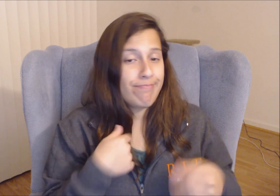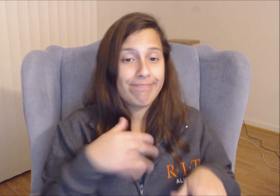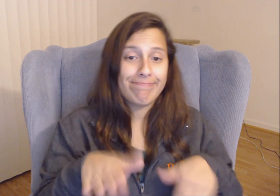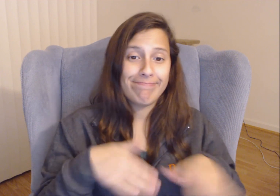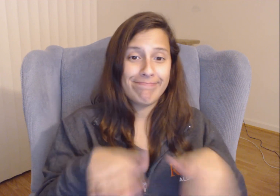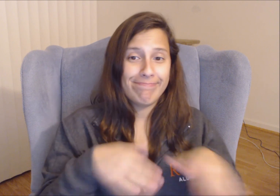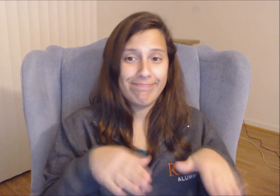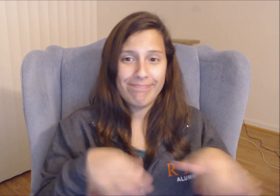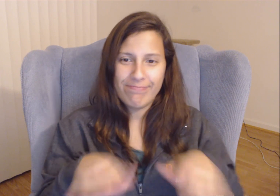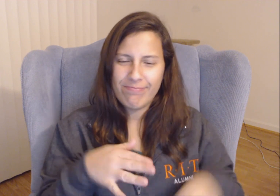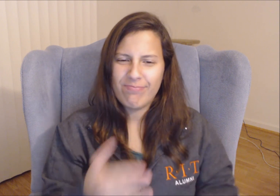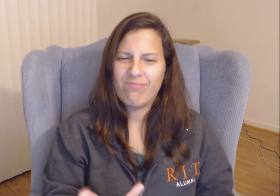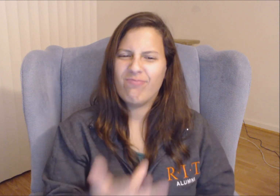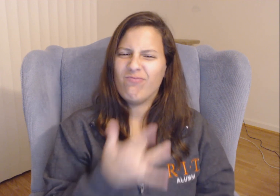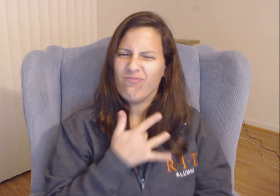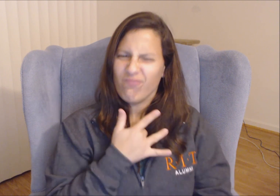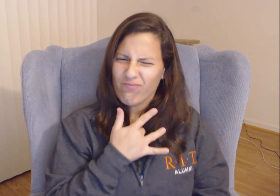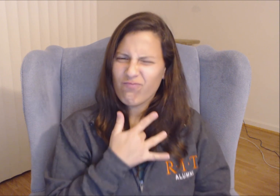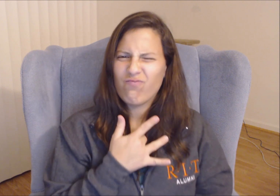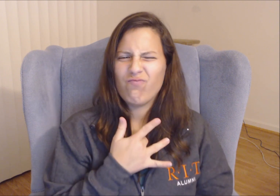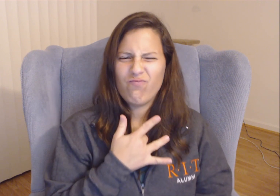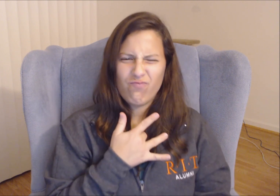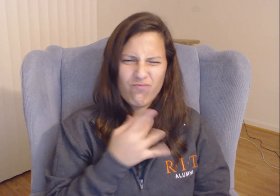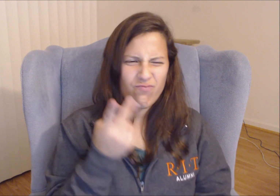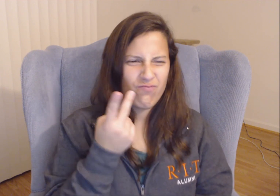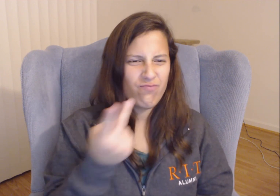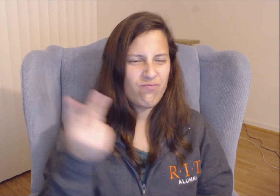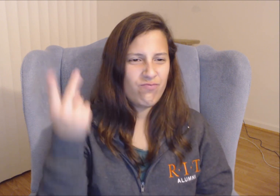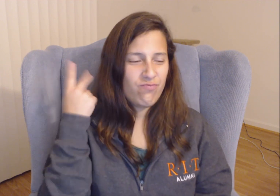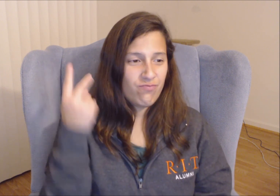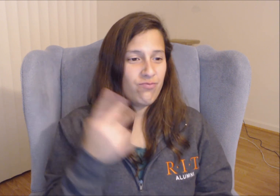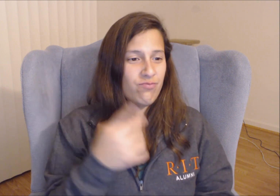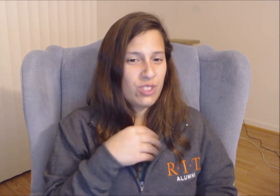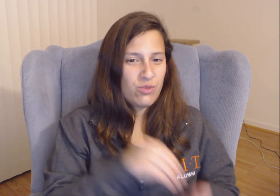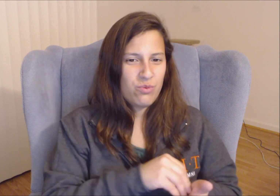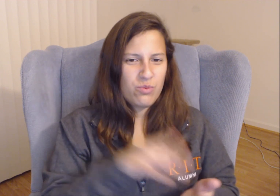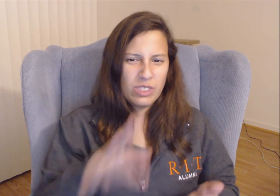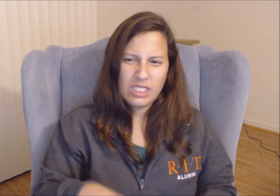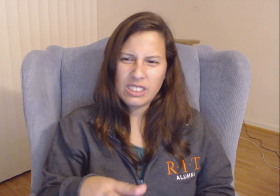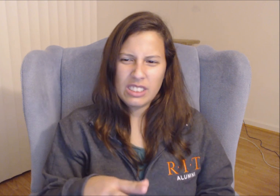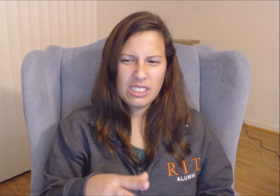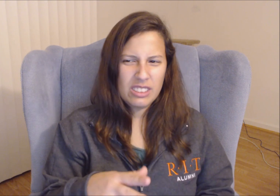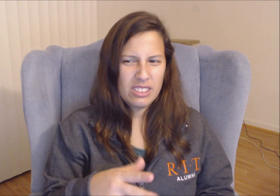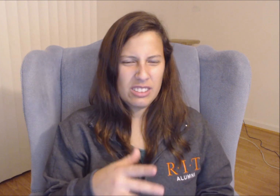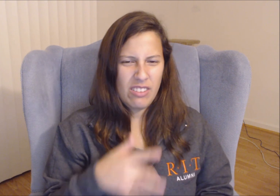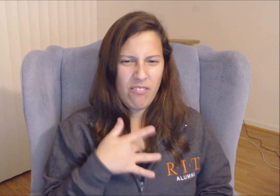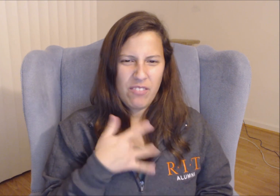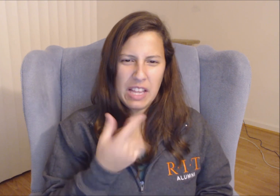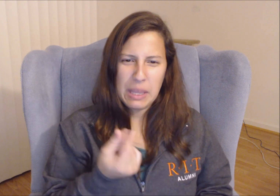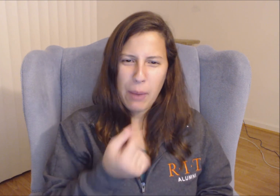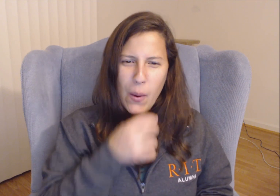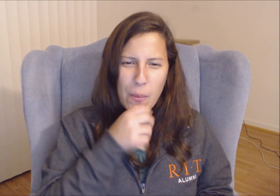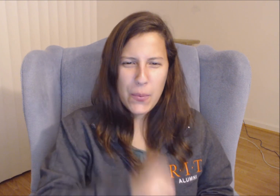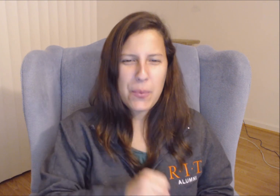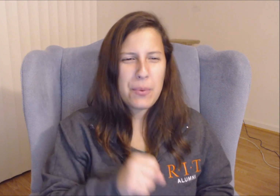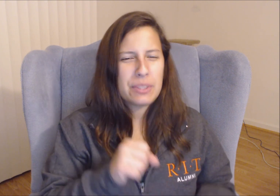I wandered around and brings flashback Looking back myself as student. I feel a little old